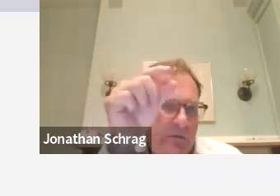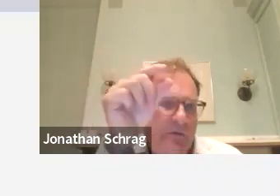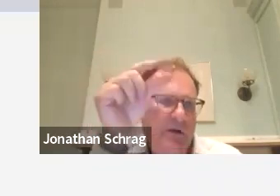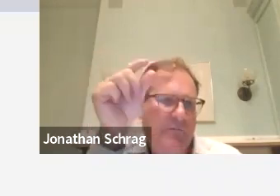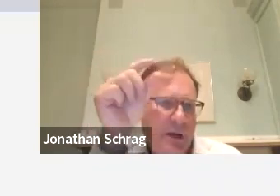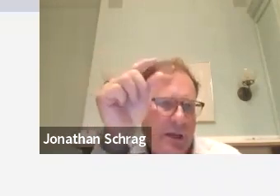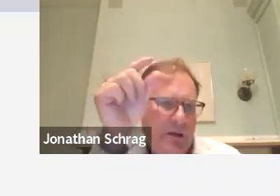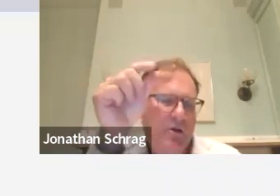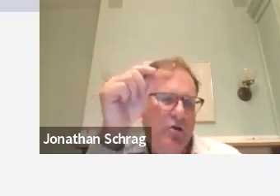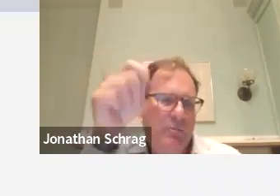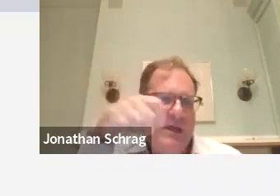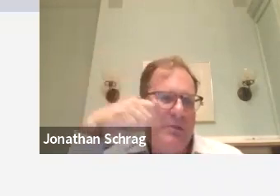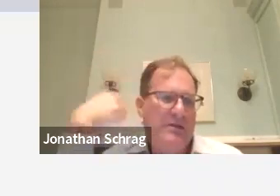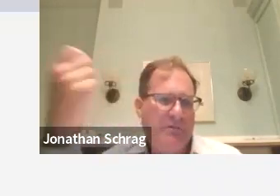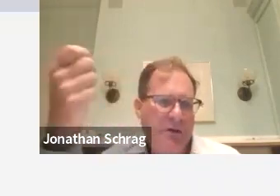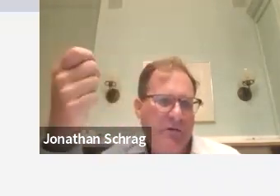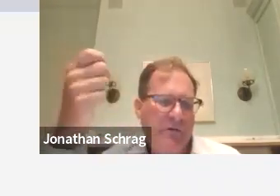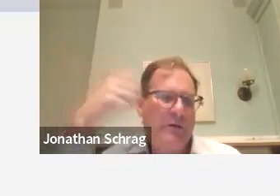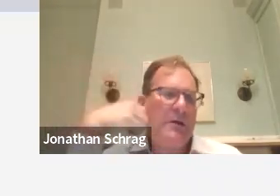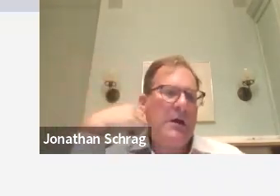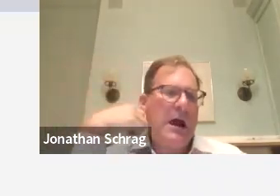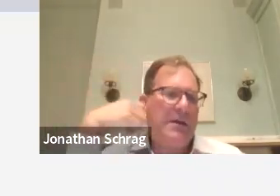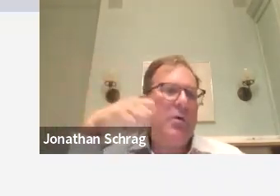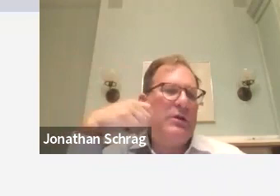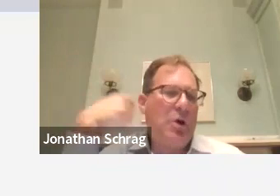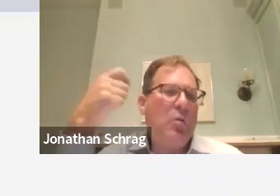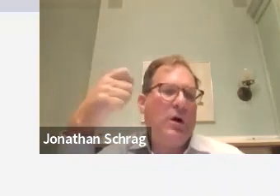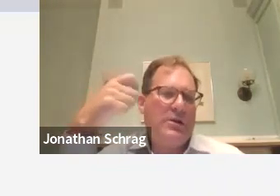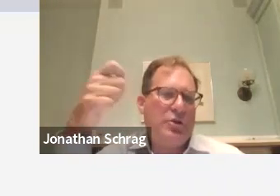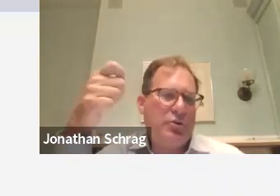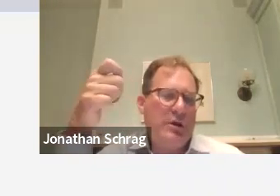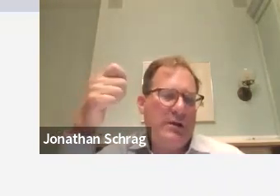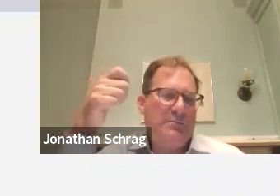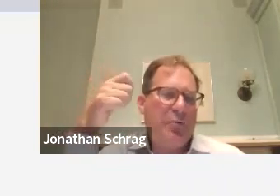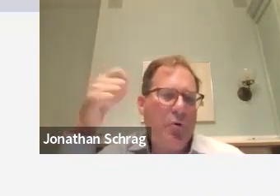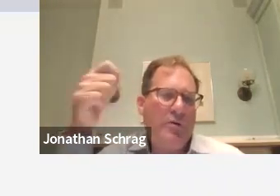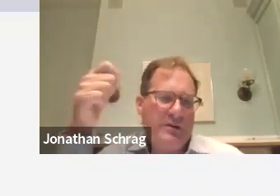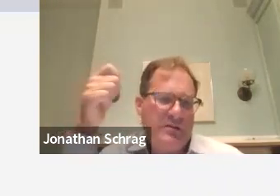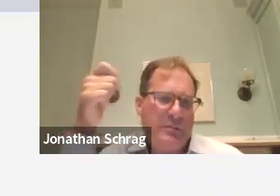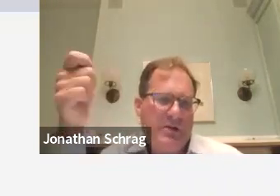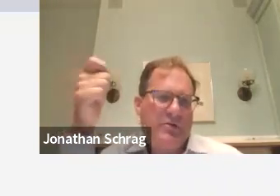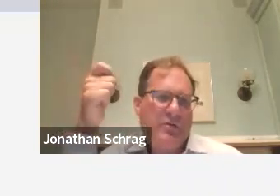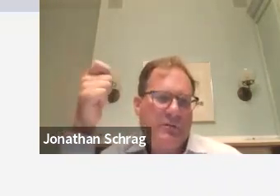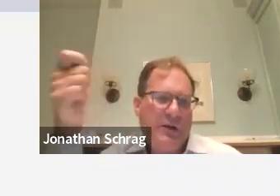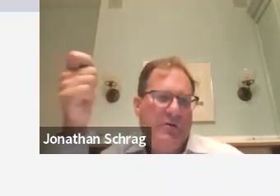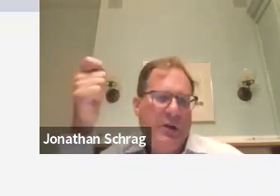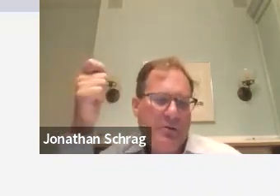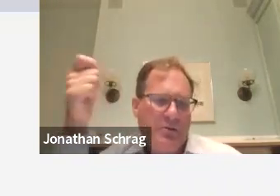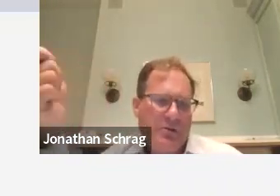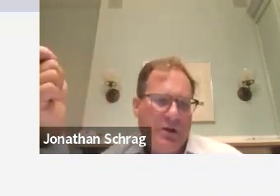on these. I'd like to emphasize as before that it's not too early to start on the first two. It's